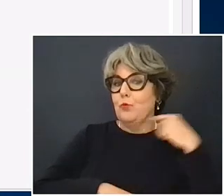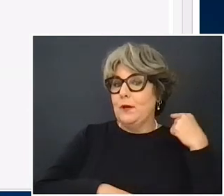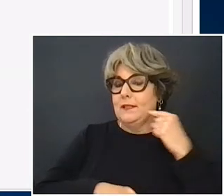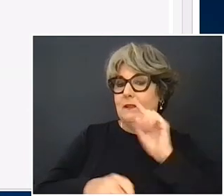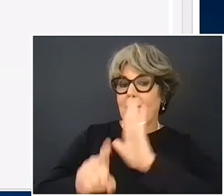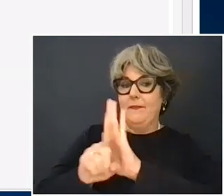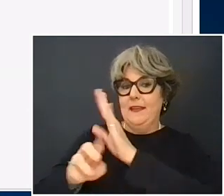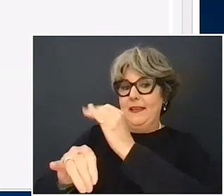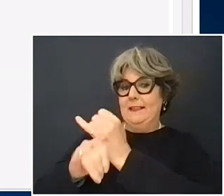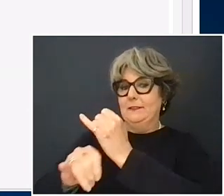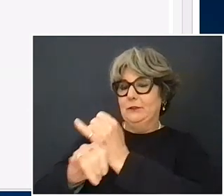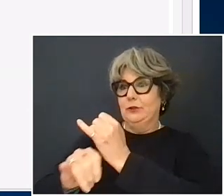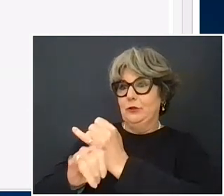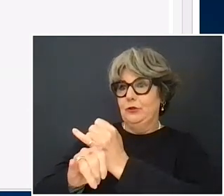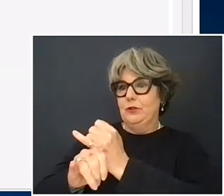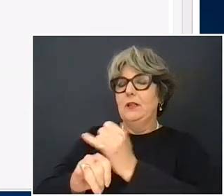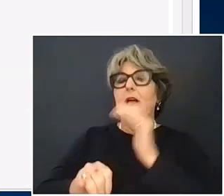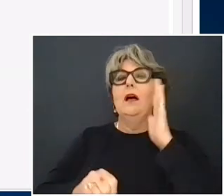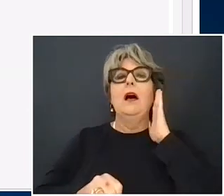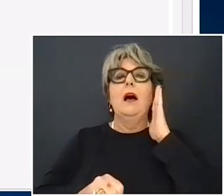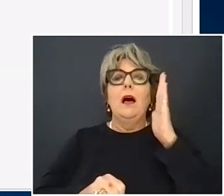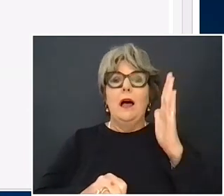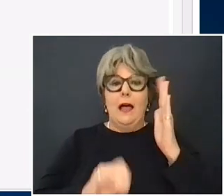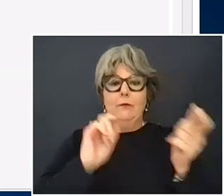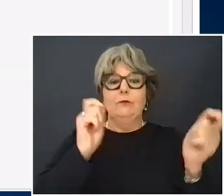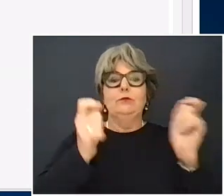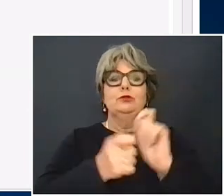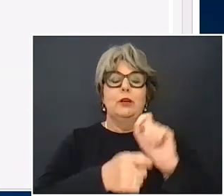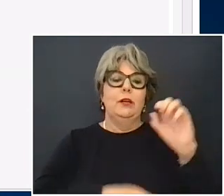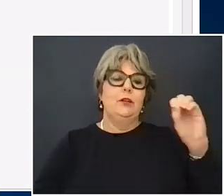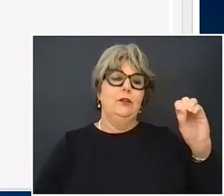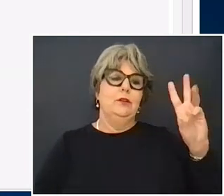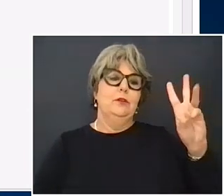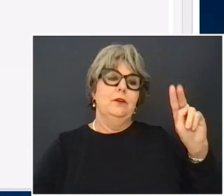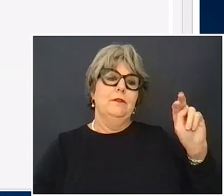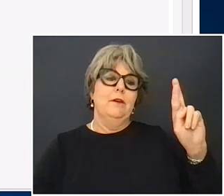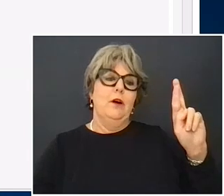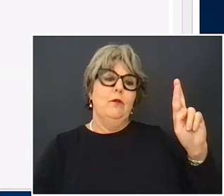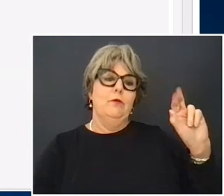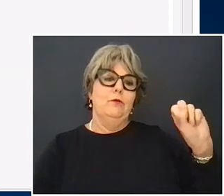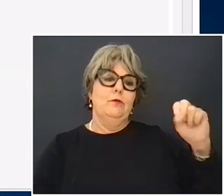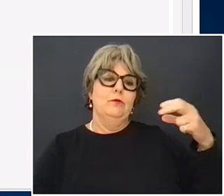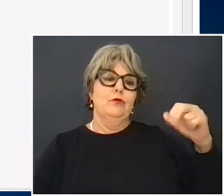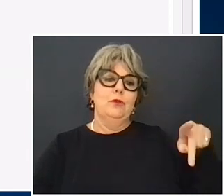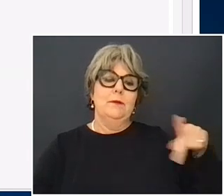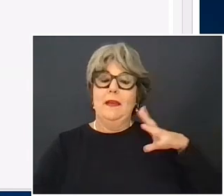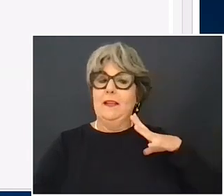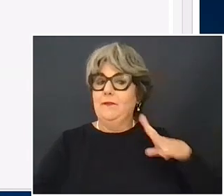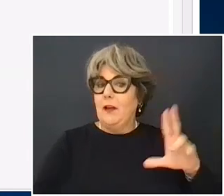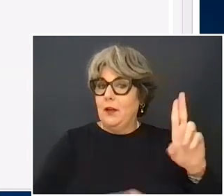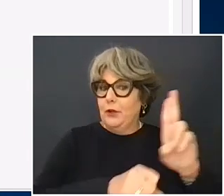And I will even give on change of ownership, and I mean I think it's fine if you want to use that as a lever for